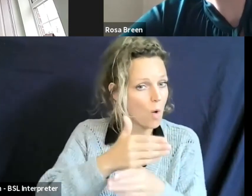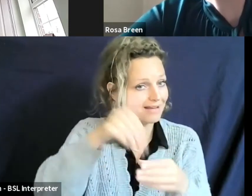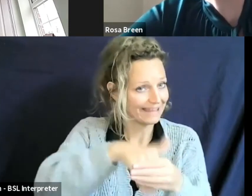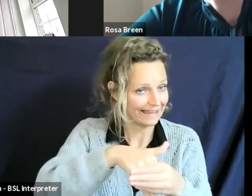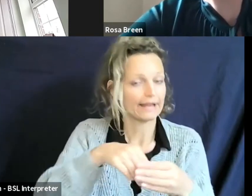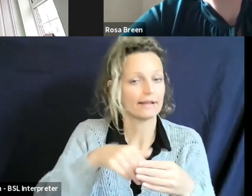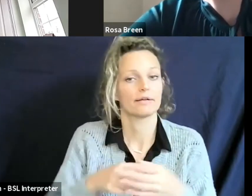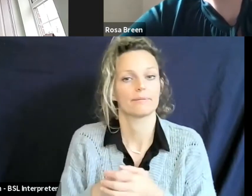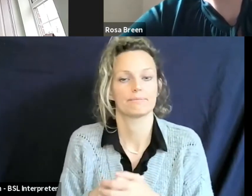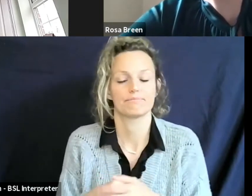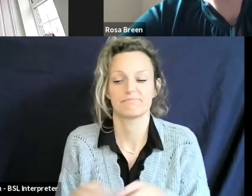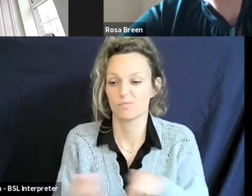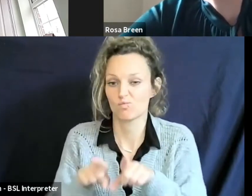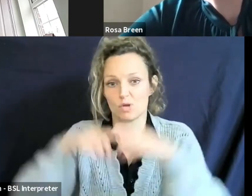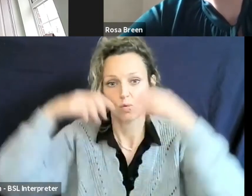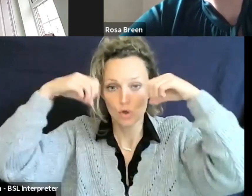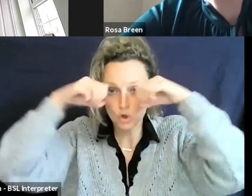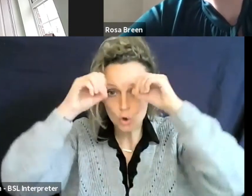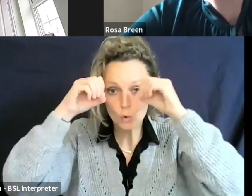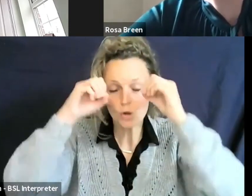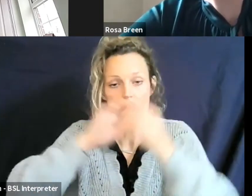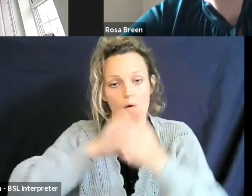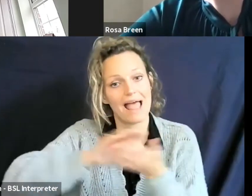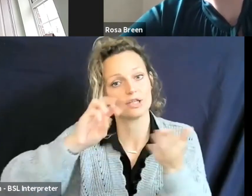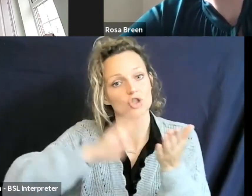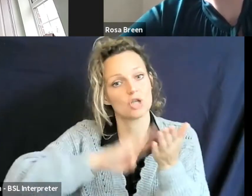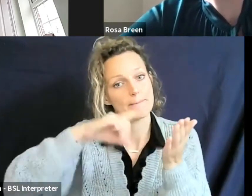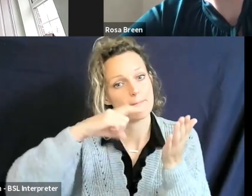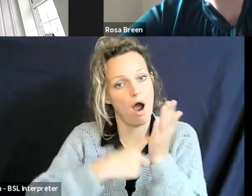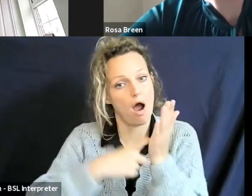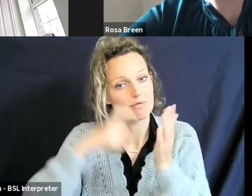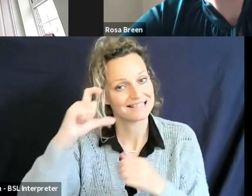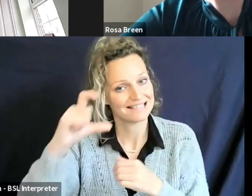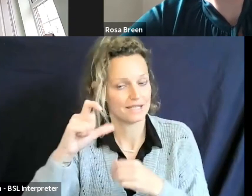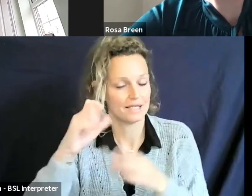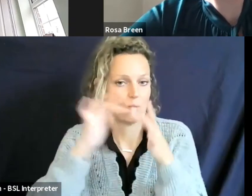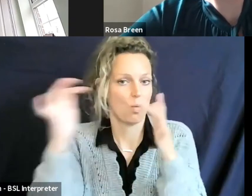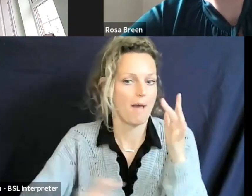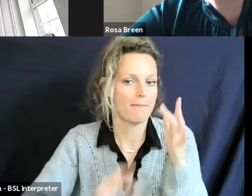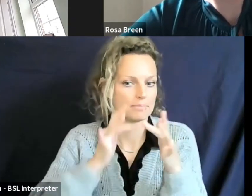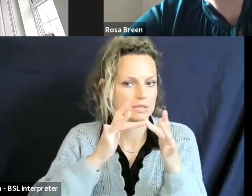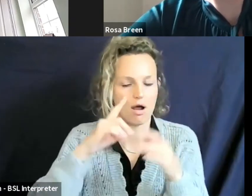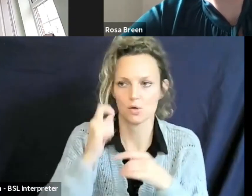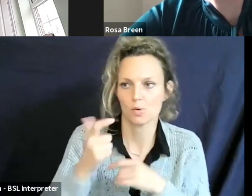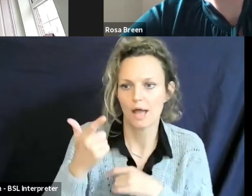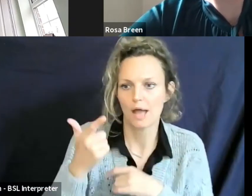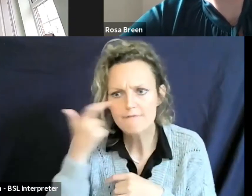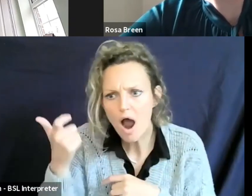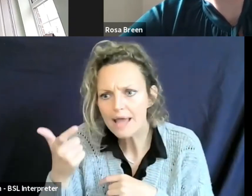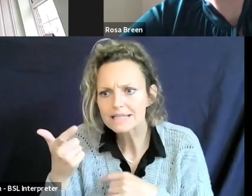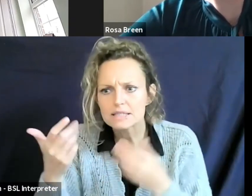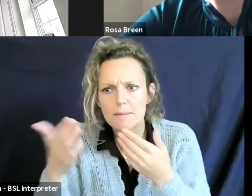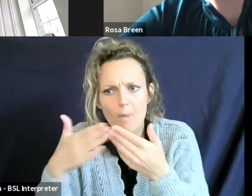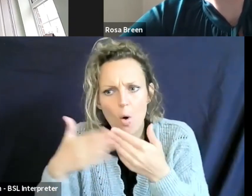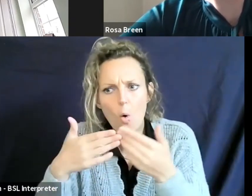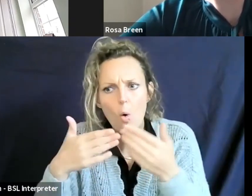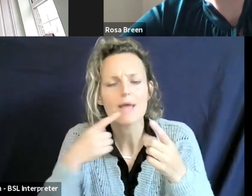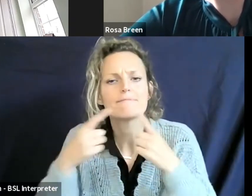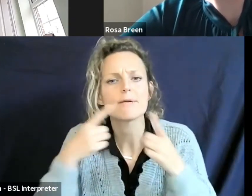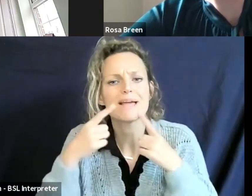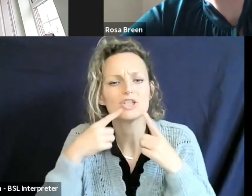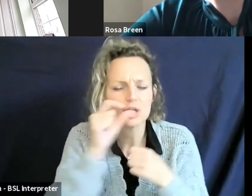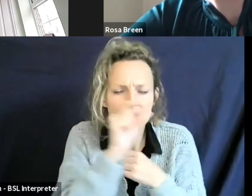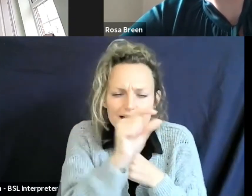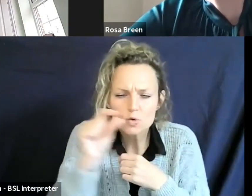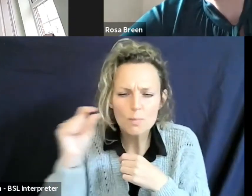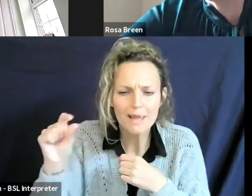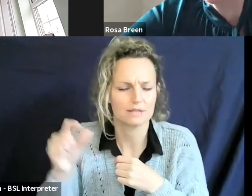Do a little bit of research about the business area you are working in.